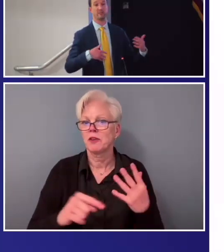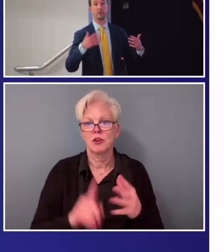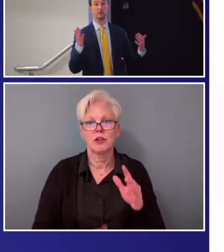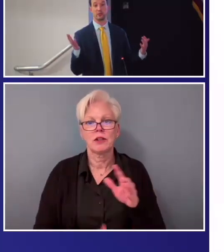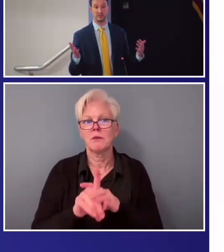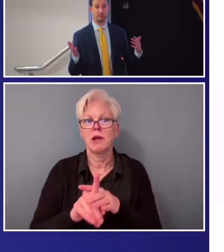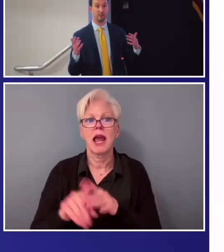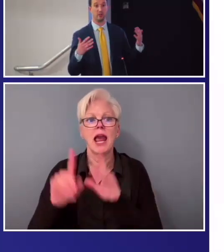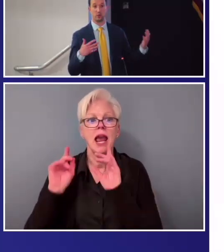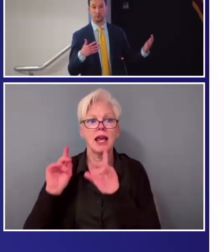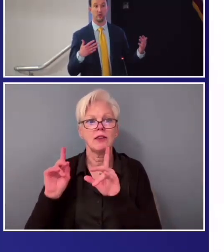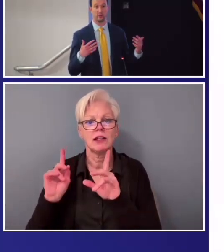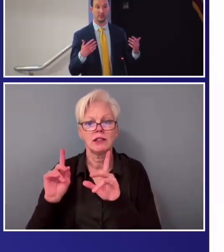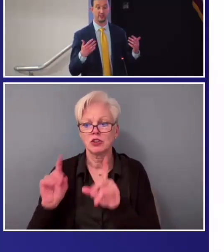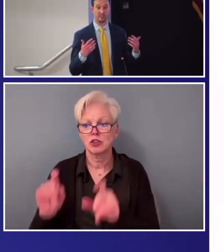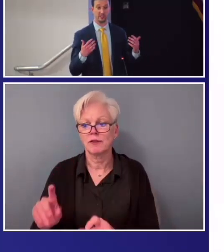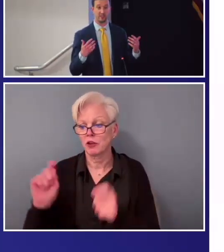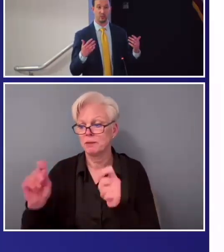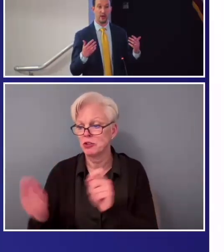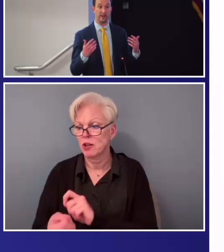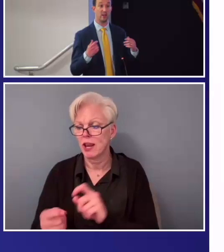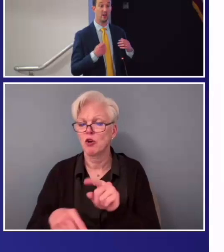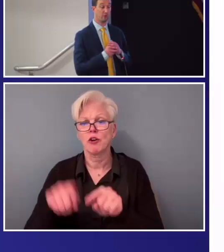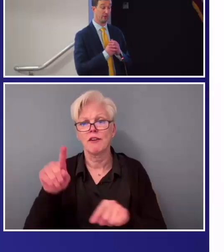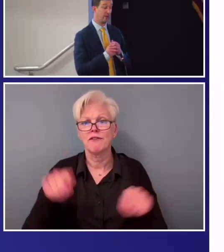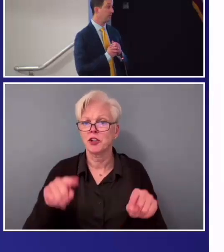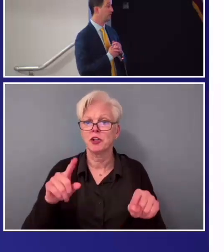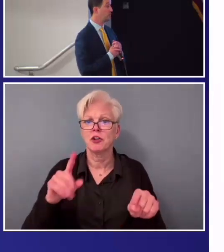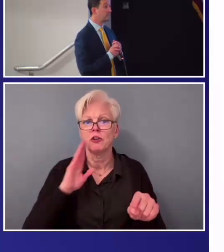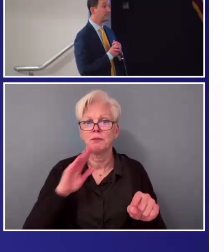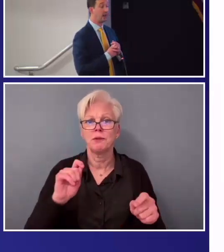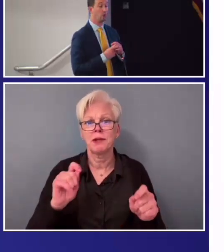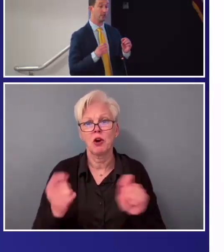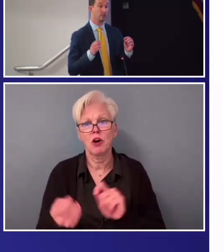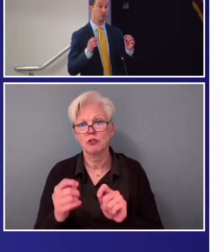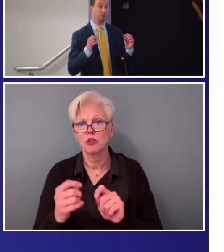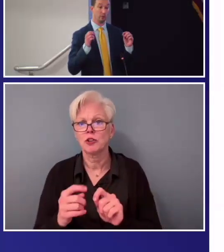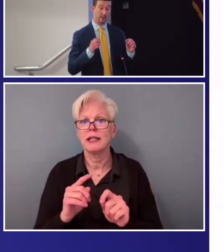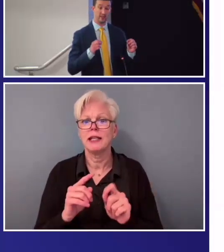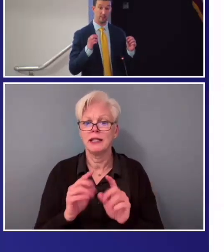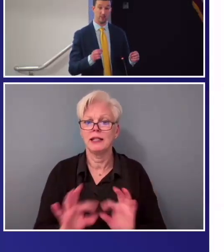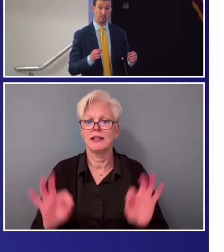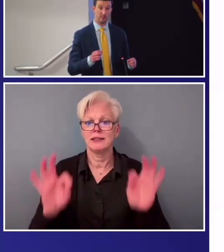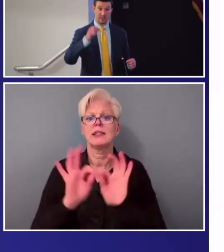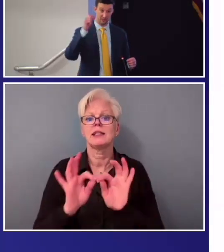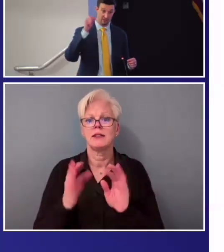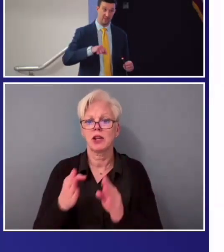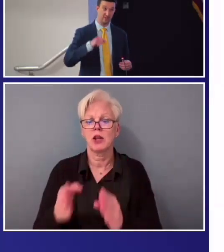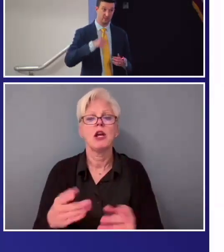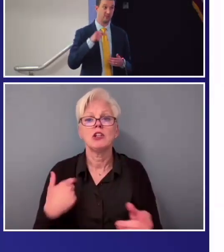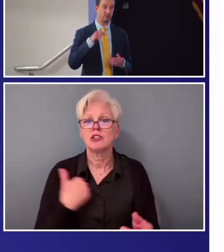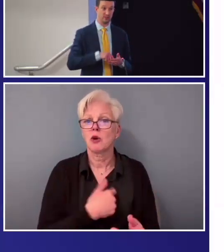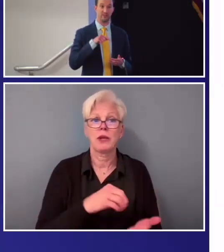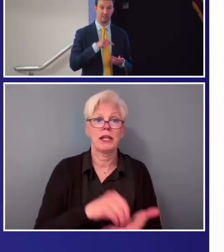a variable, could disappear or be altered in a significant way. For that reason, we did not want to put pen to paper to say this is the specific